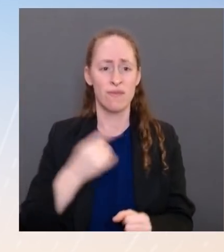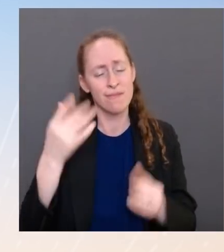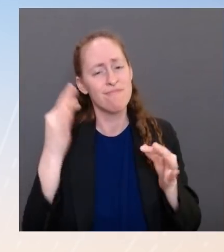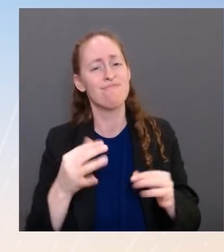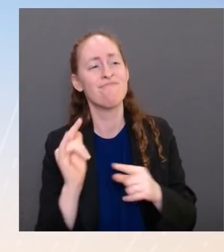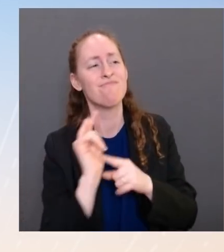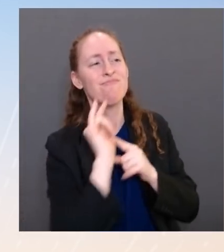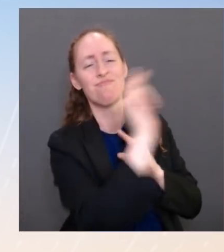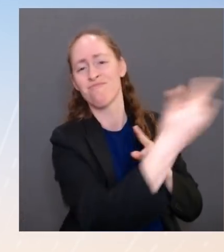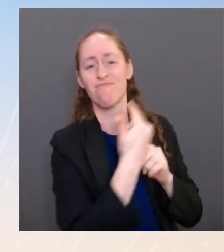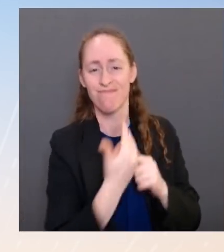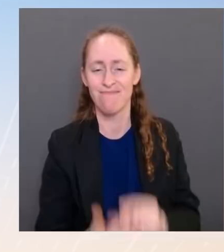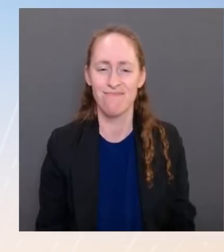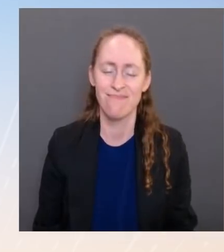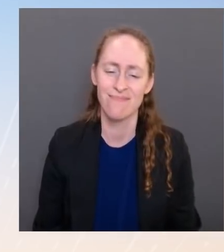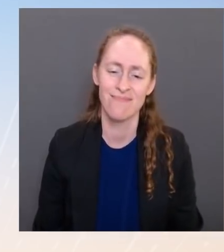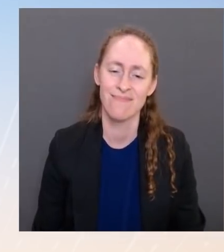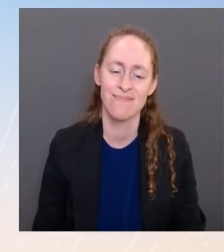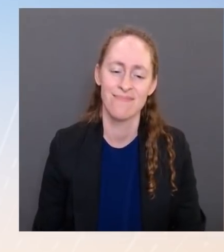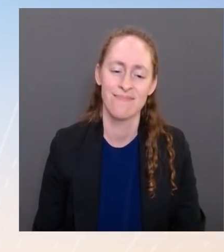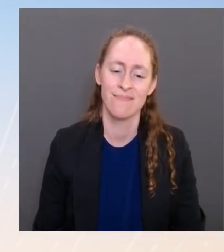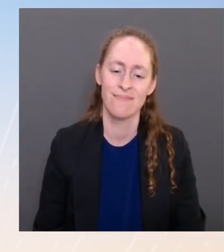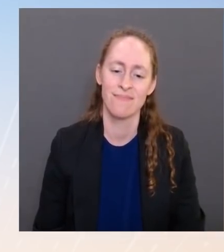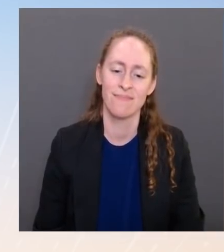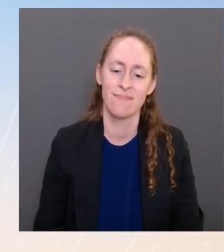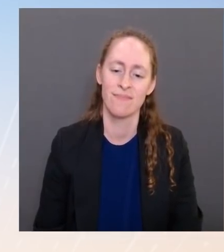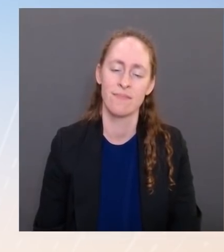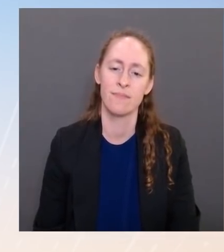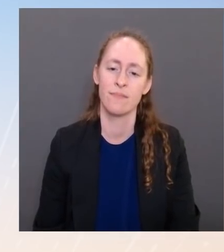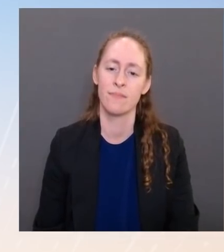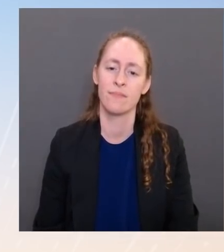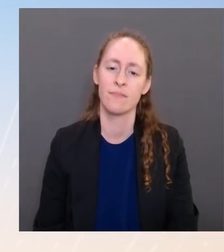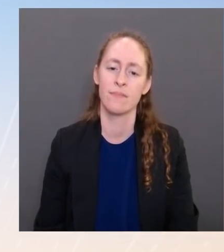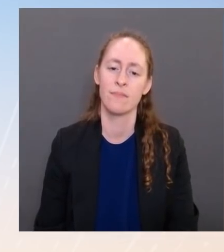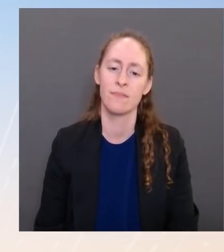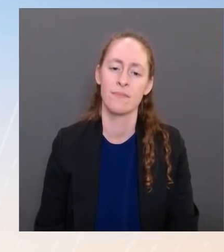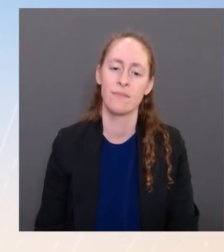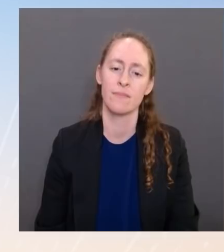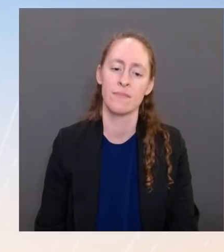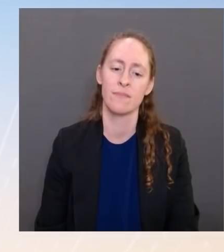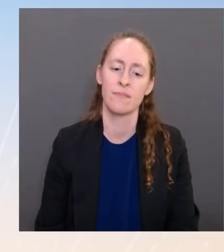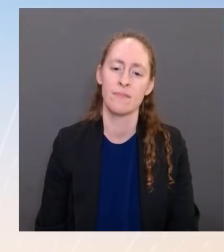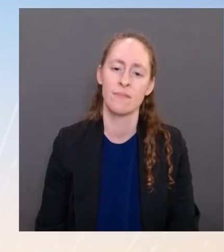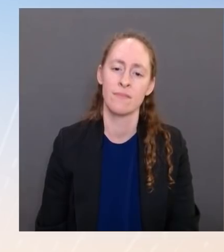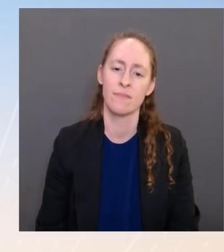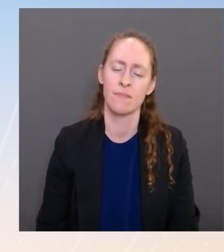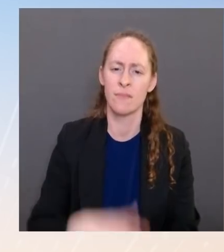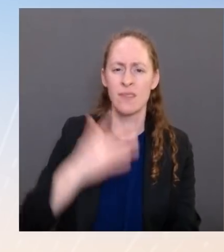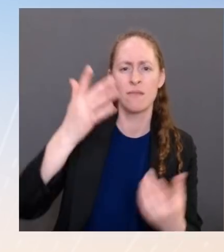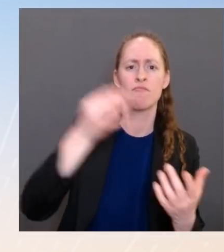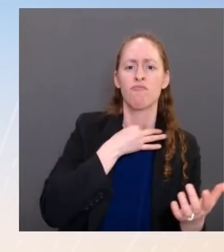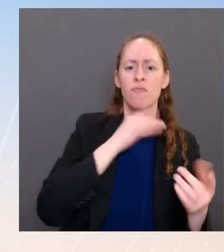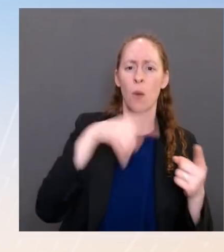for when the next round or when the next decision on lifting tariffs could come? Ms. Psaki: I don't have a prediction of that.